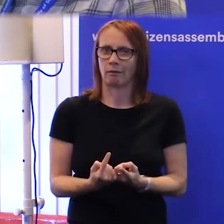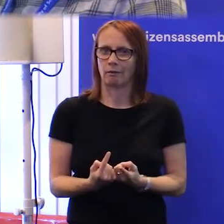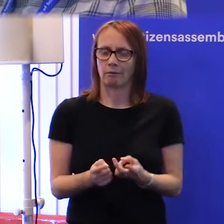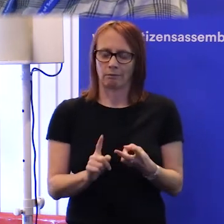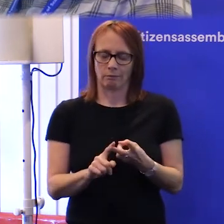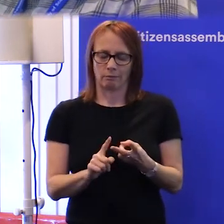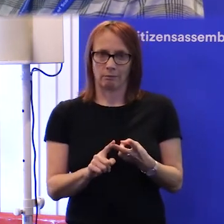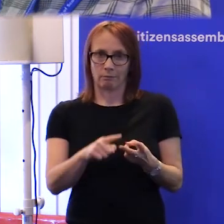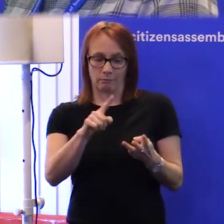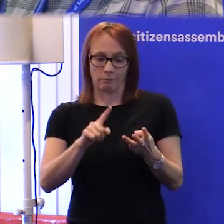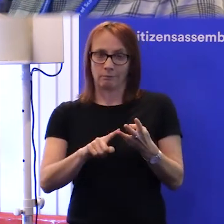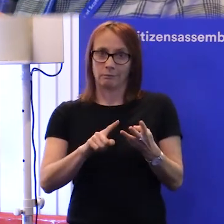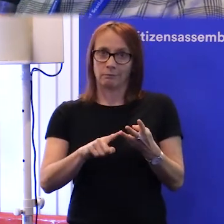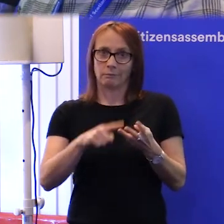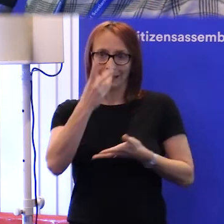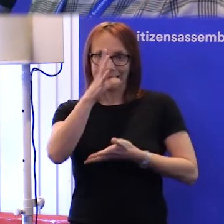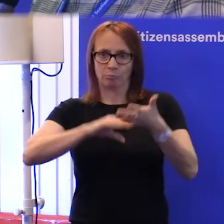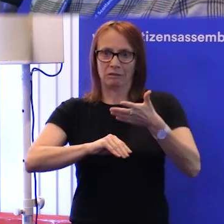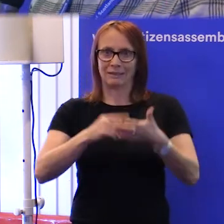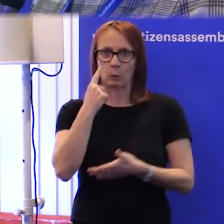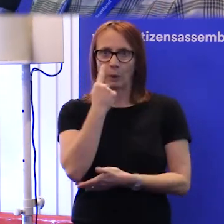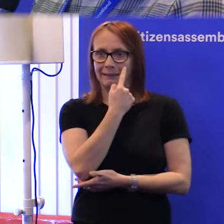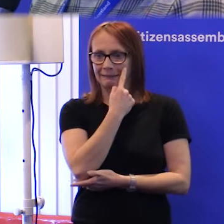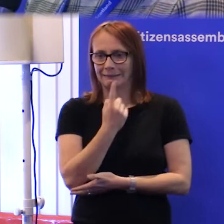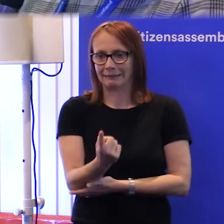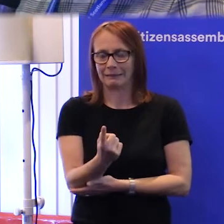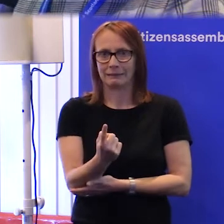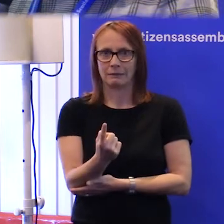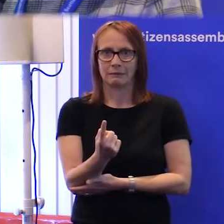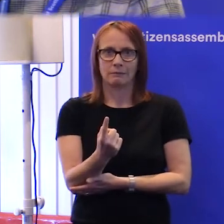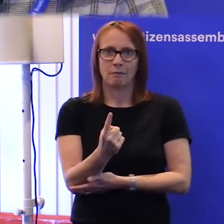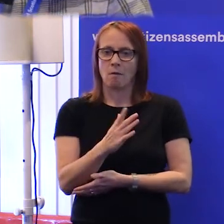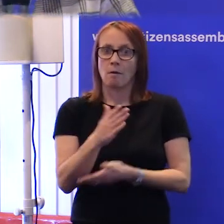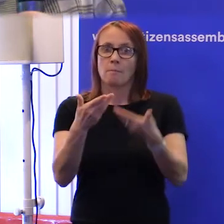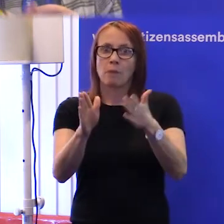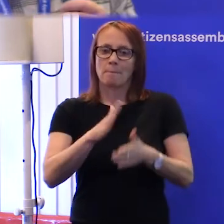experiencial witnesses so they are those members of the public so they're people